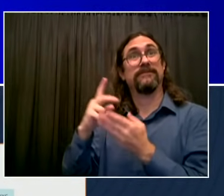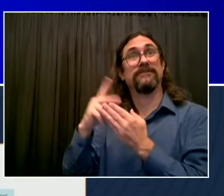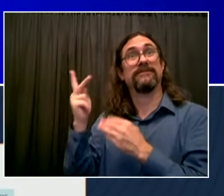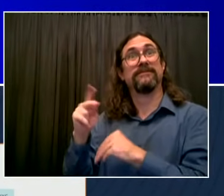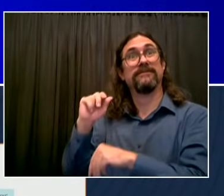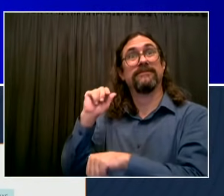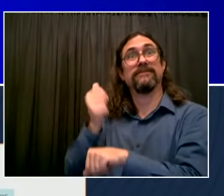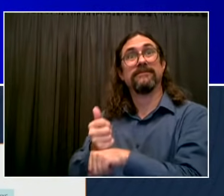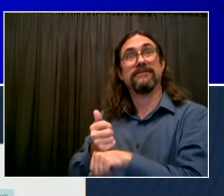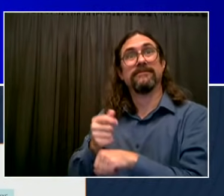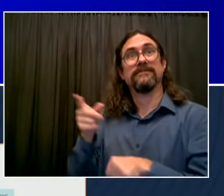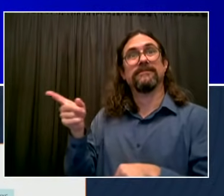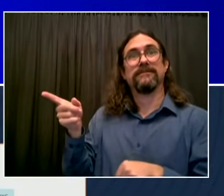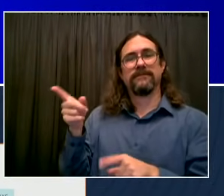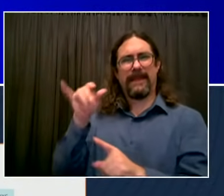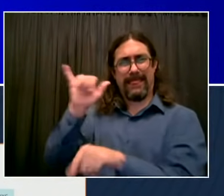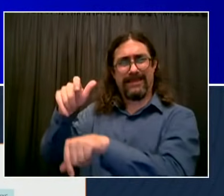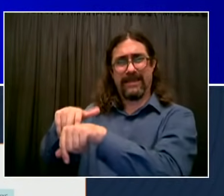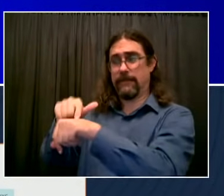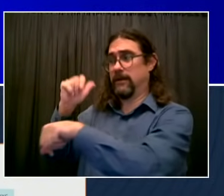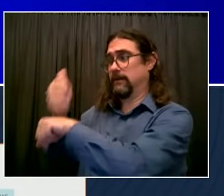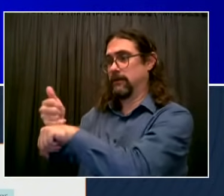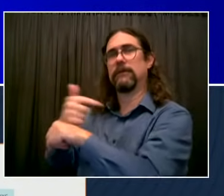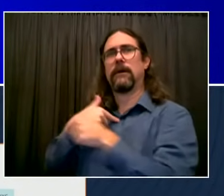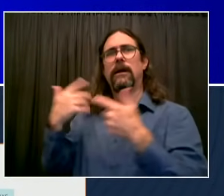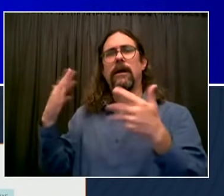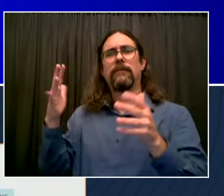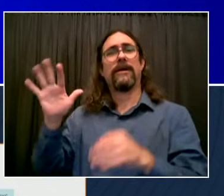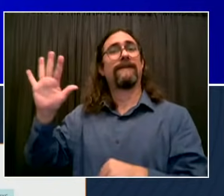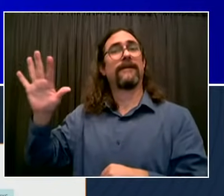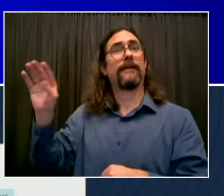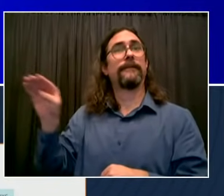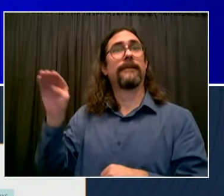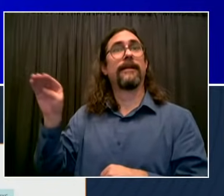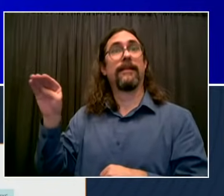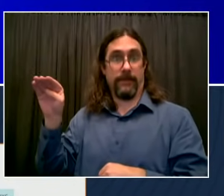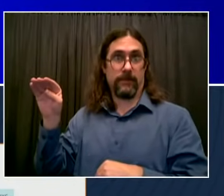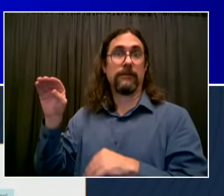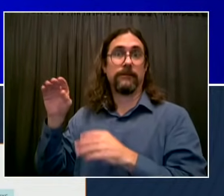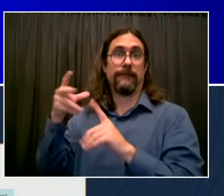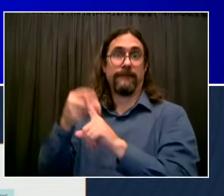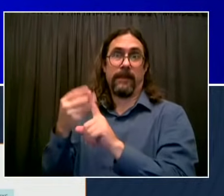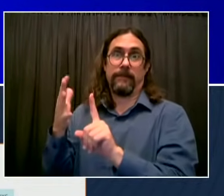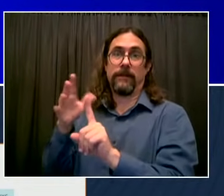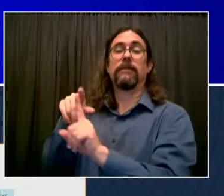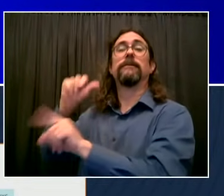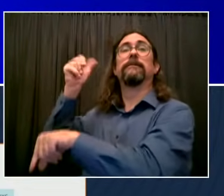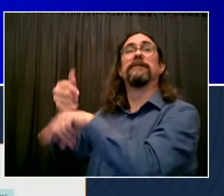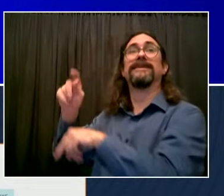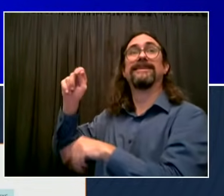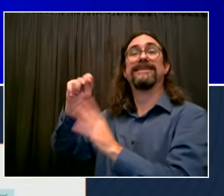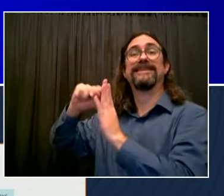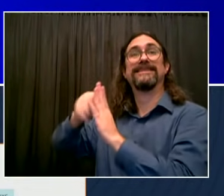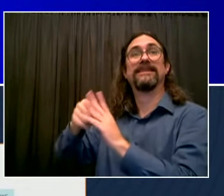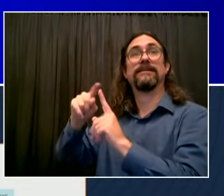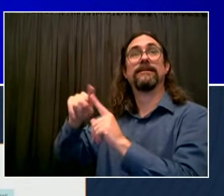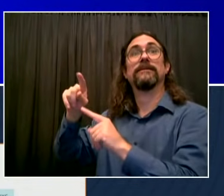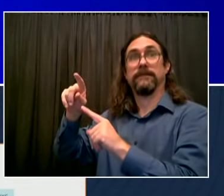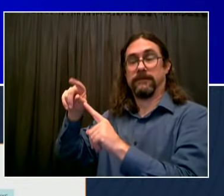KEY TO NYC IT WAS AFTER WE HAD DONE THE FIVE MILLION DOSE